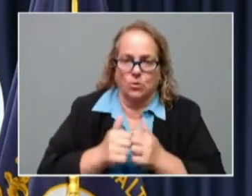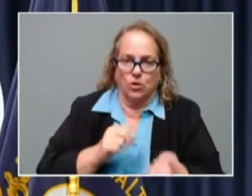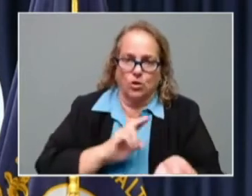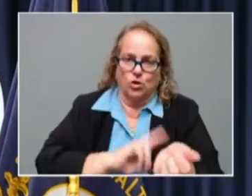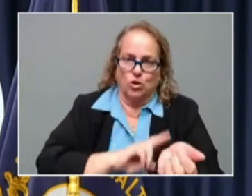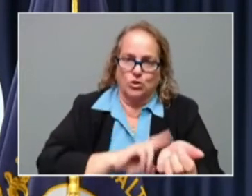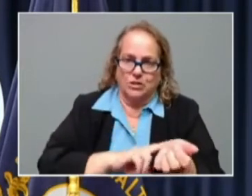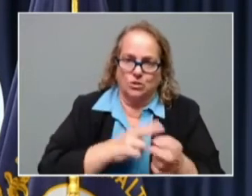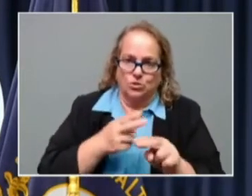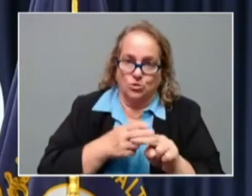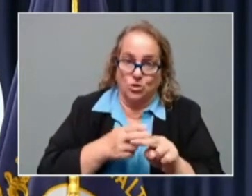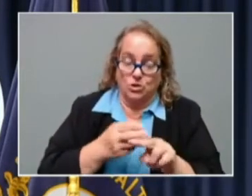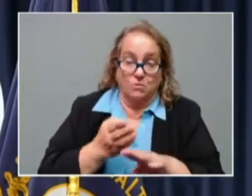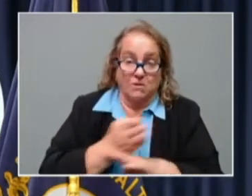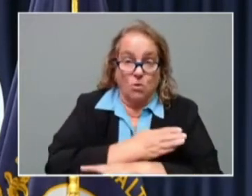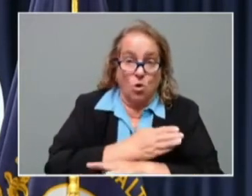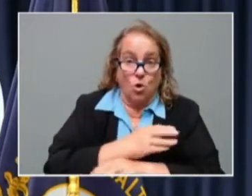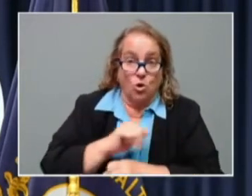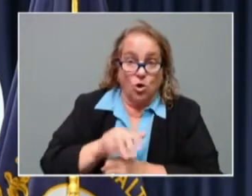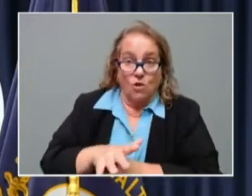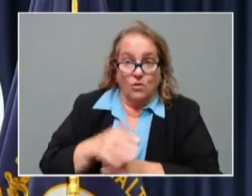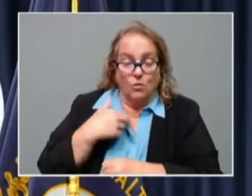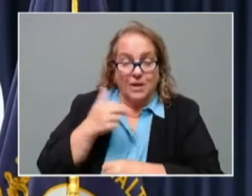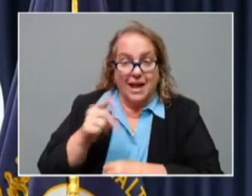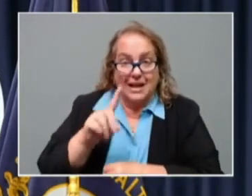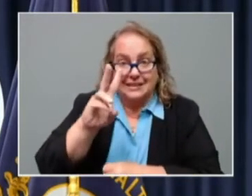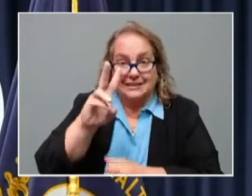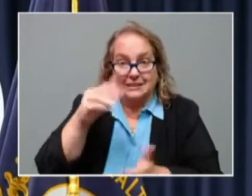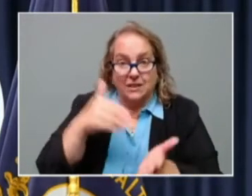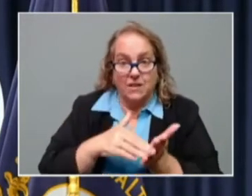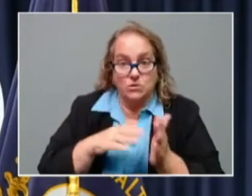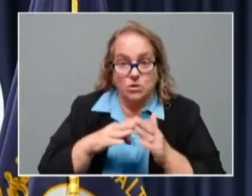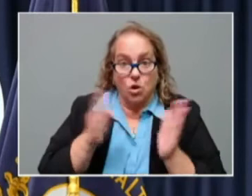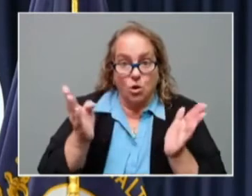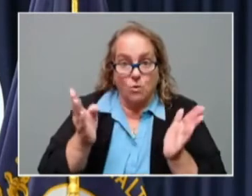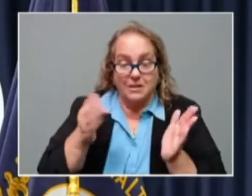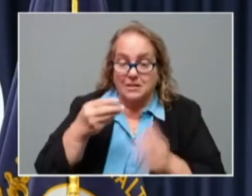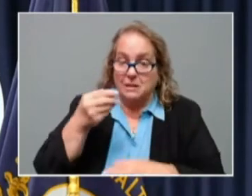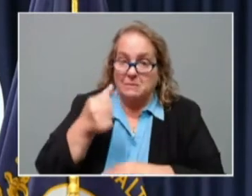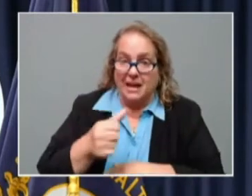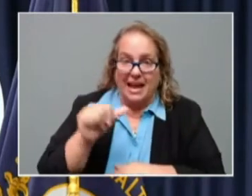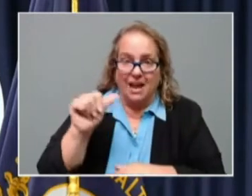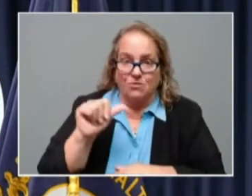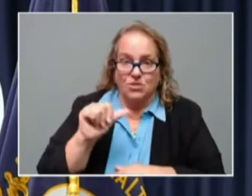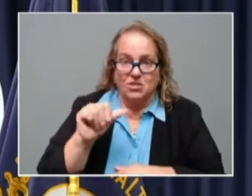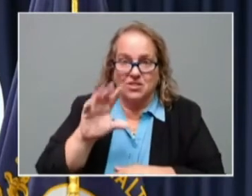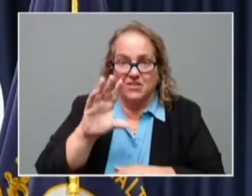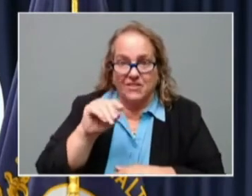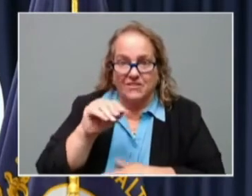we had, I think 6000 openings that pay on average. What? About $50,000? More